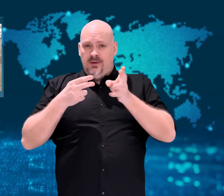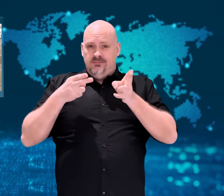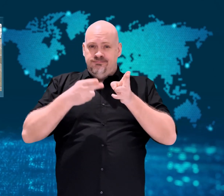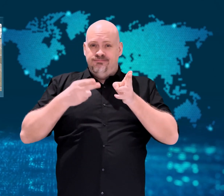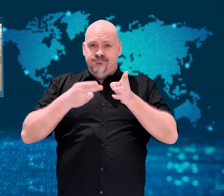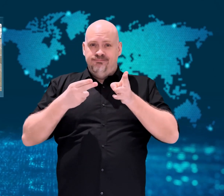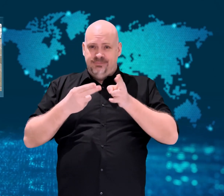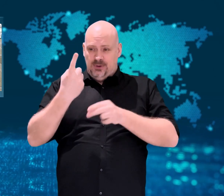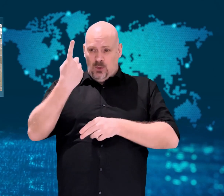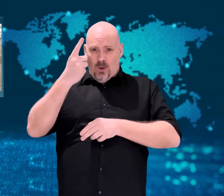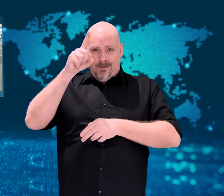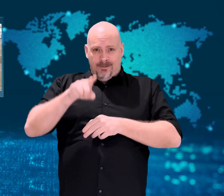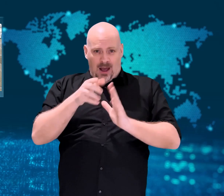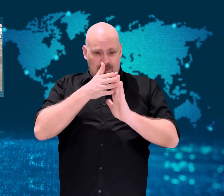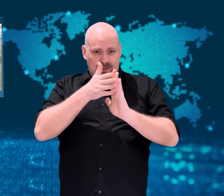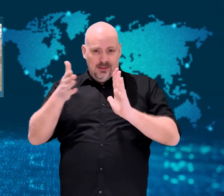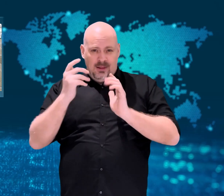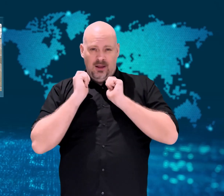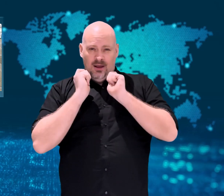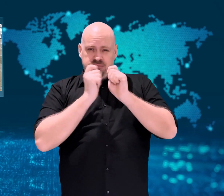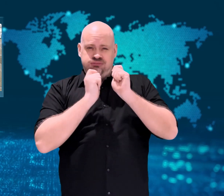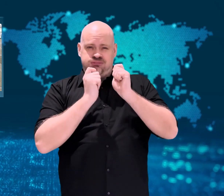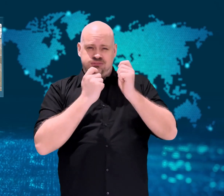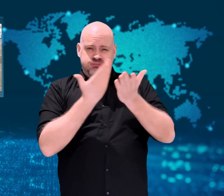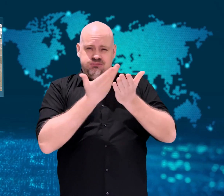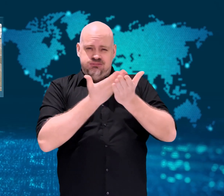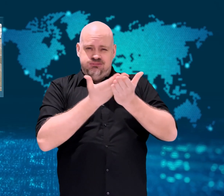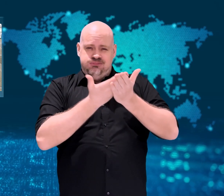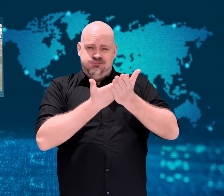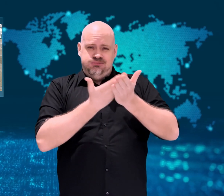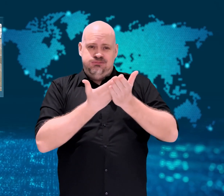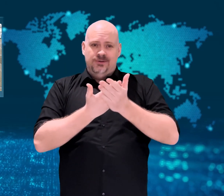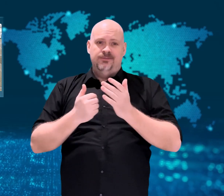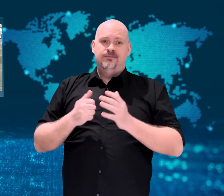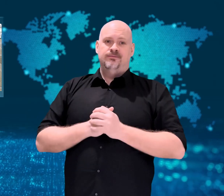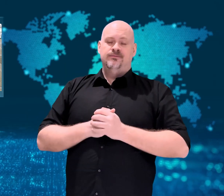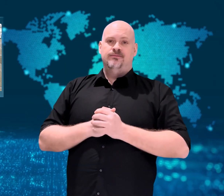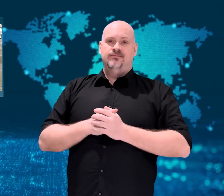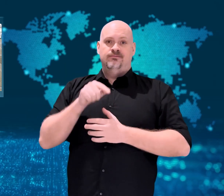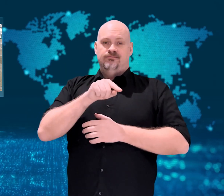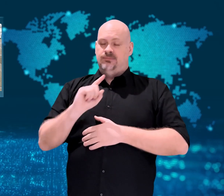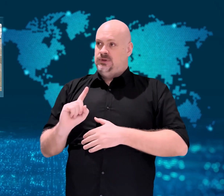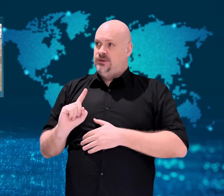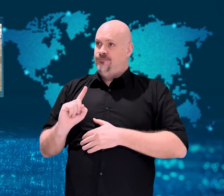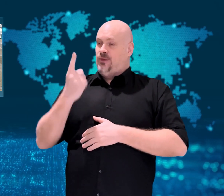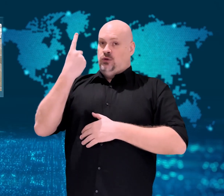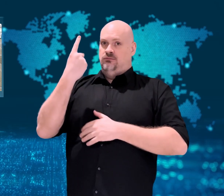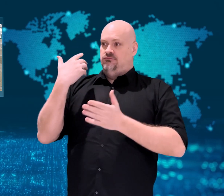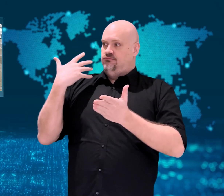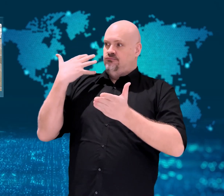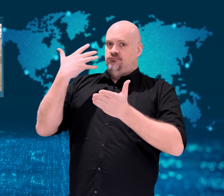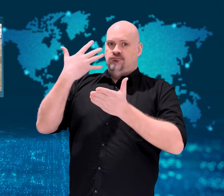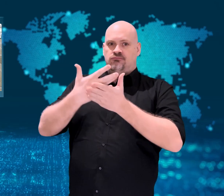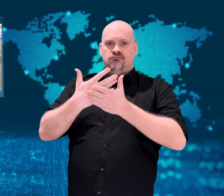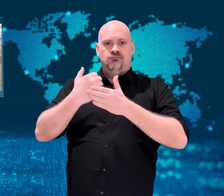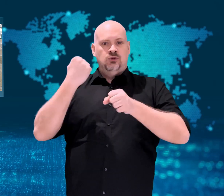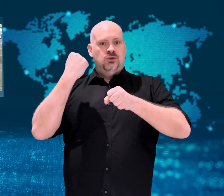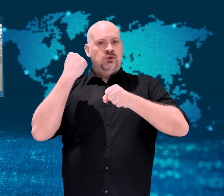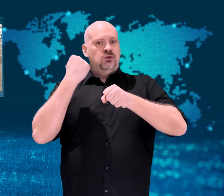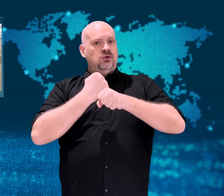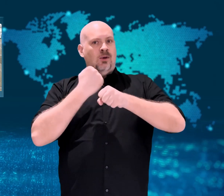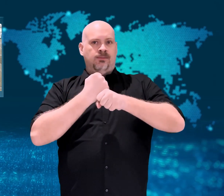It is the first time a job like this has been advertised for